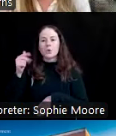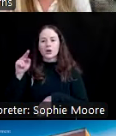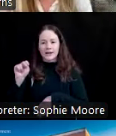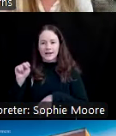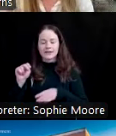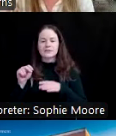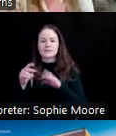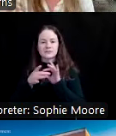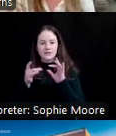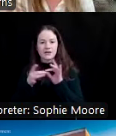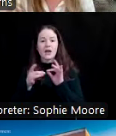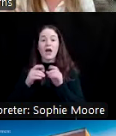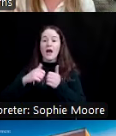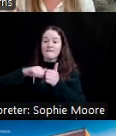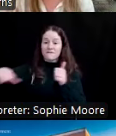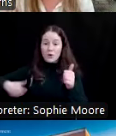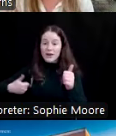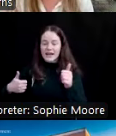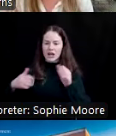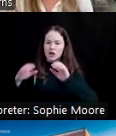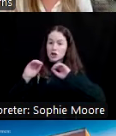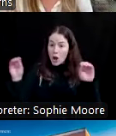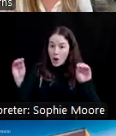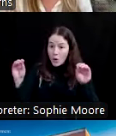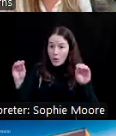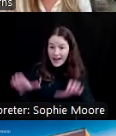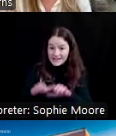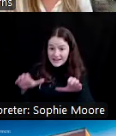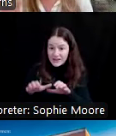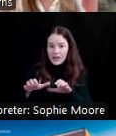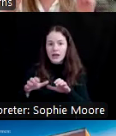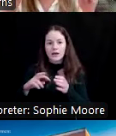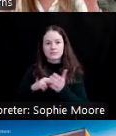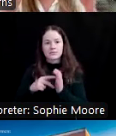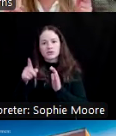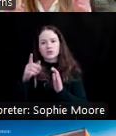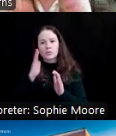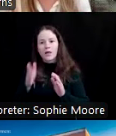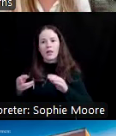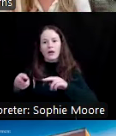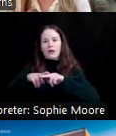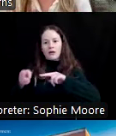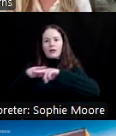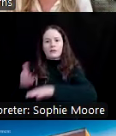moves you toward meeting those minutes. So just because you want aren't doing on an exercise machine doesn't necessarily